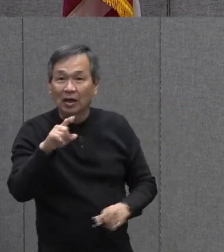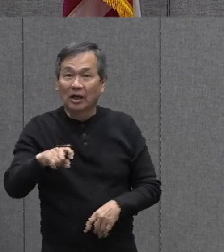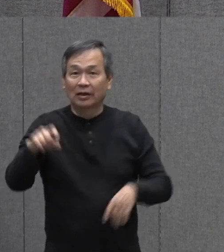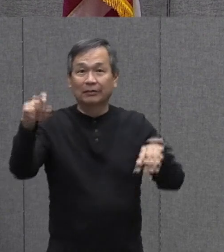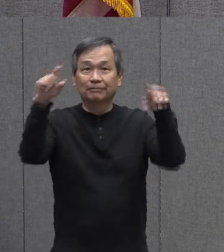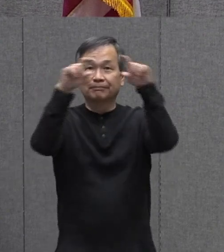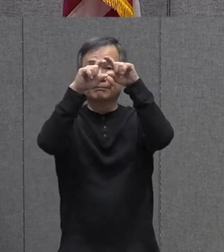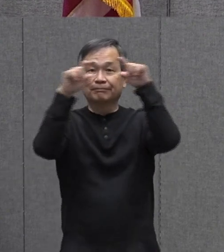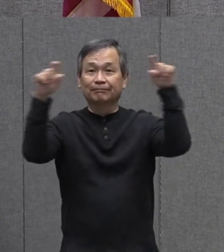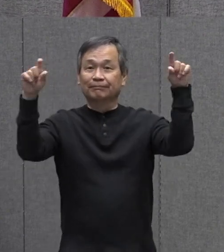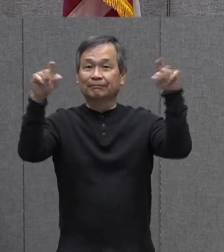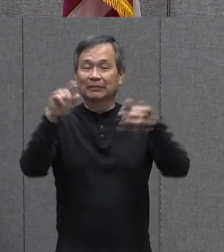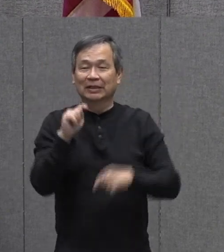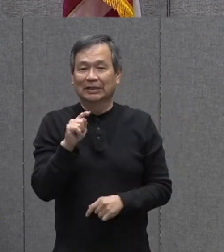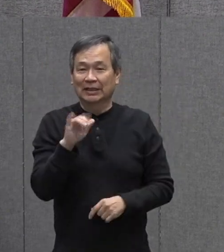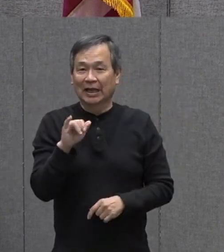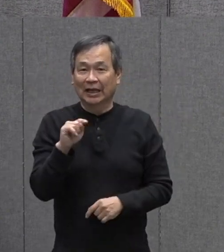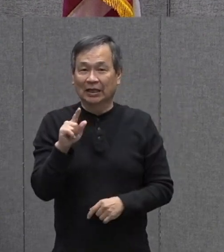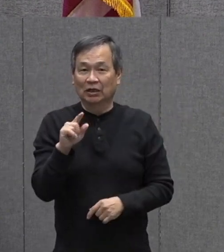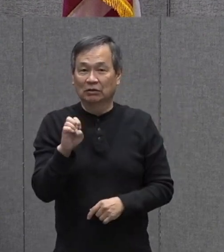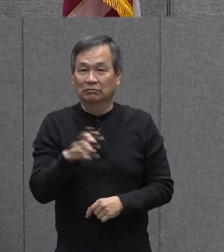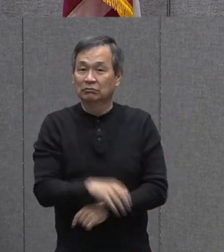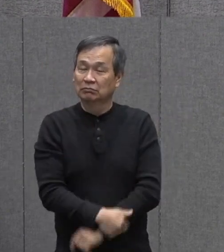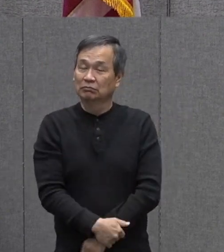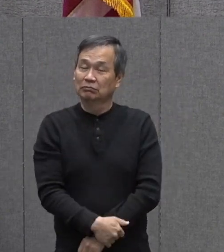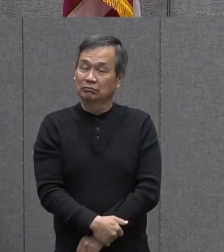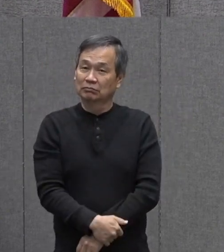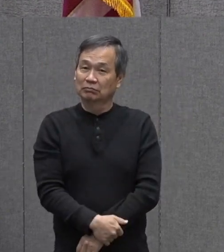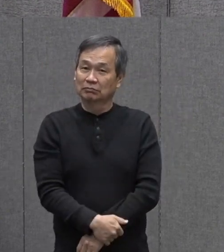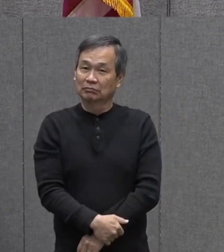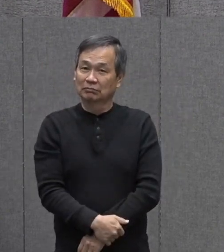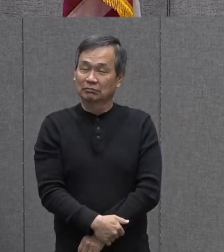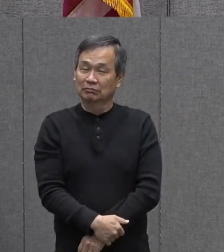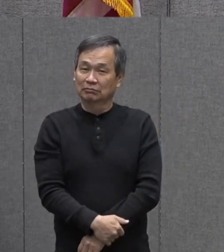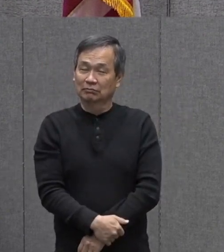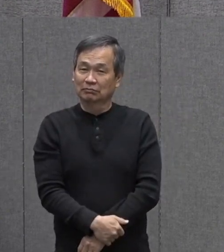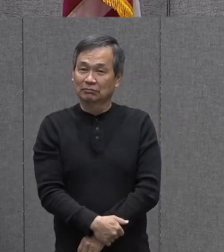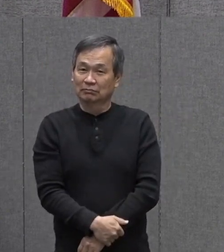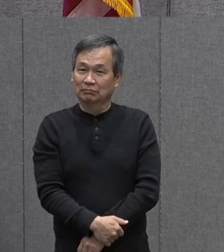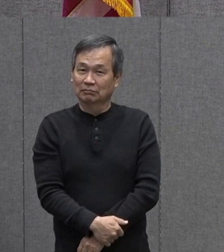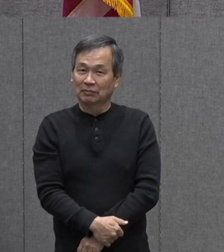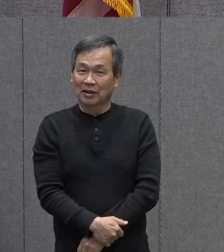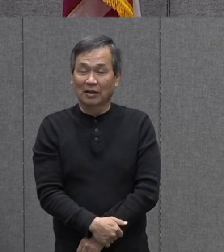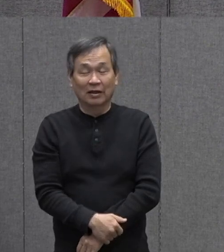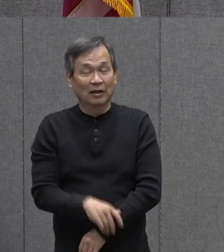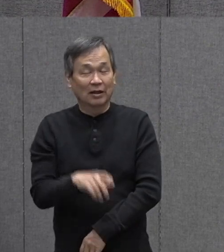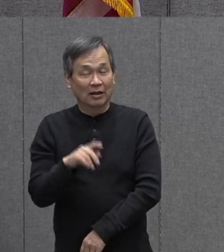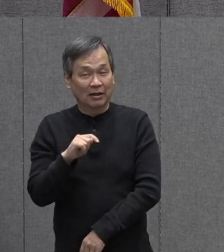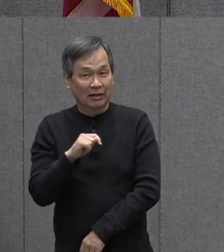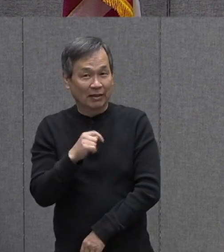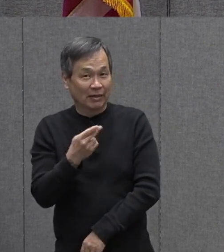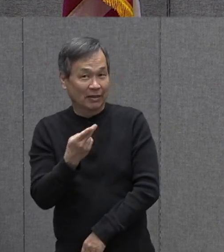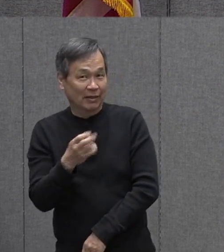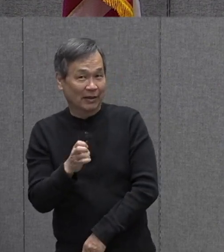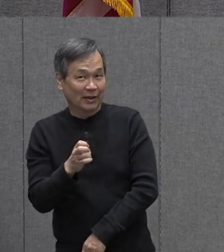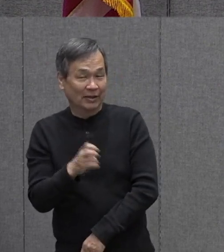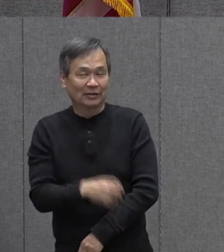So my diagram is the, t-h-e, and I'm gonna leave a big space,